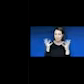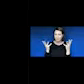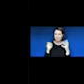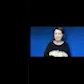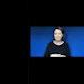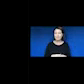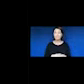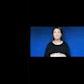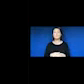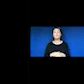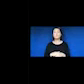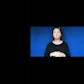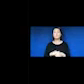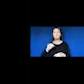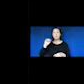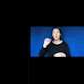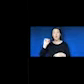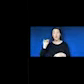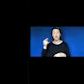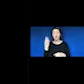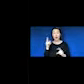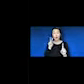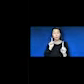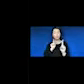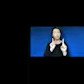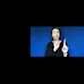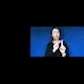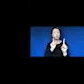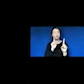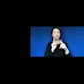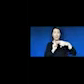Job shadows and business tours also helps job seekers and employment specialists get